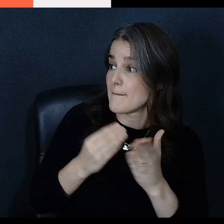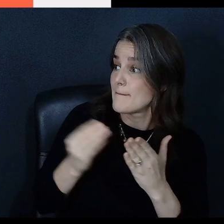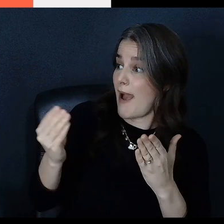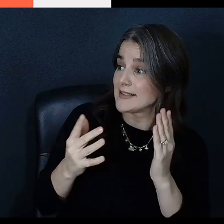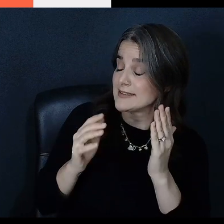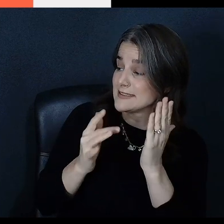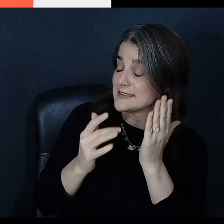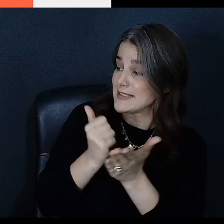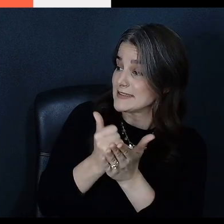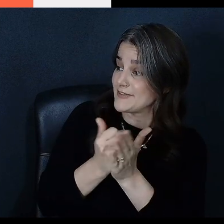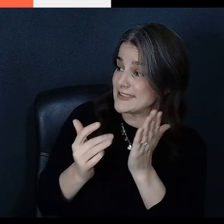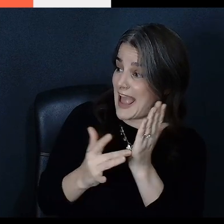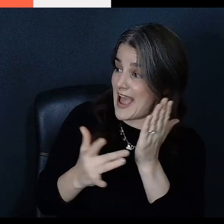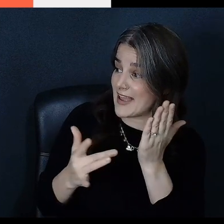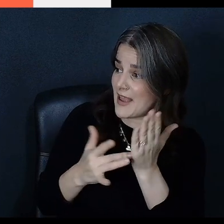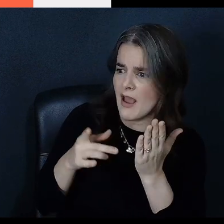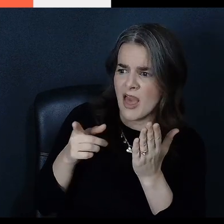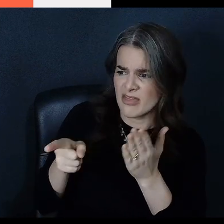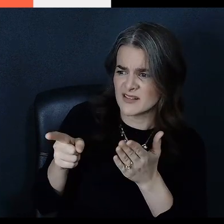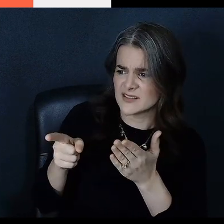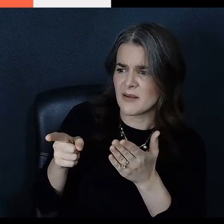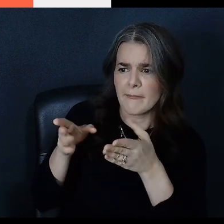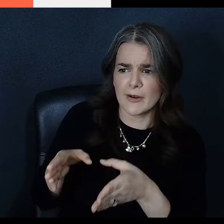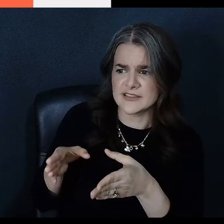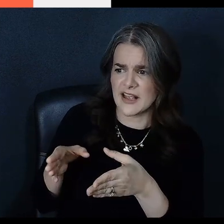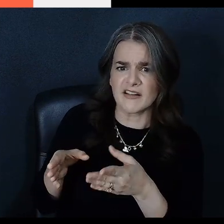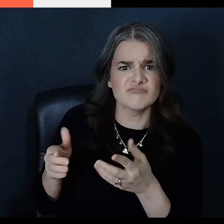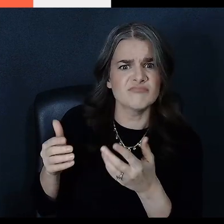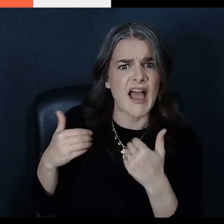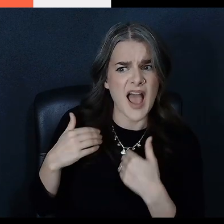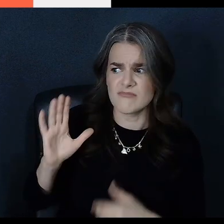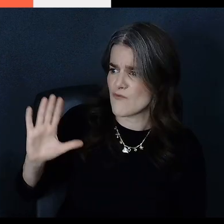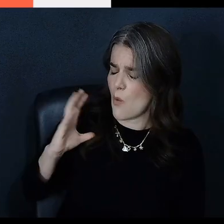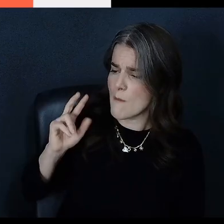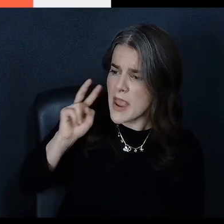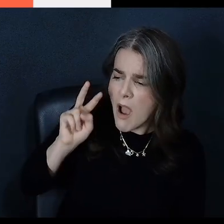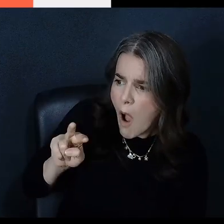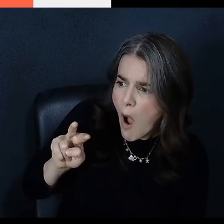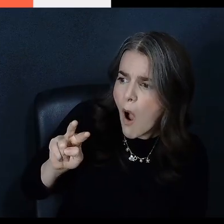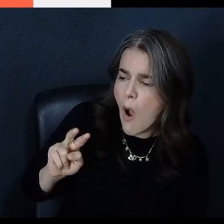But I have it, and it stinks. And my comment usually is, well, that tech doesn't stink. It just stinks for you.